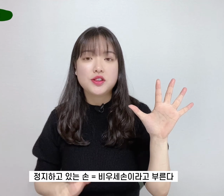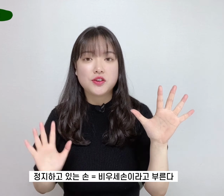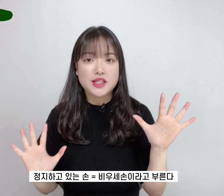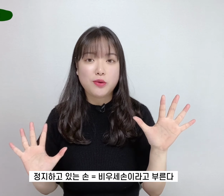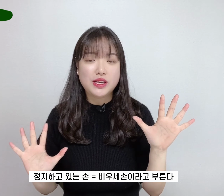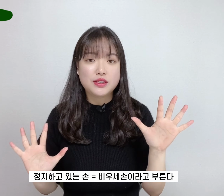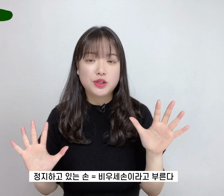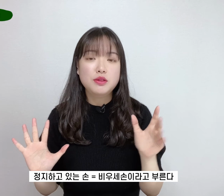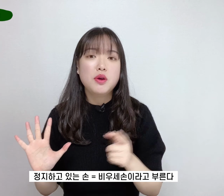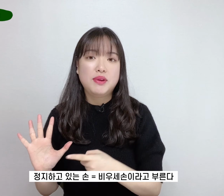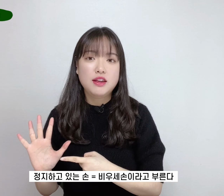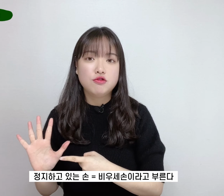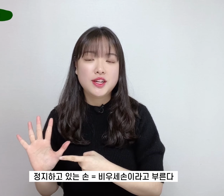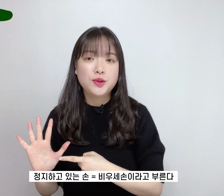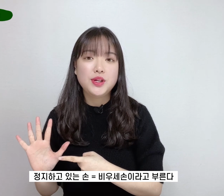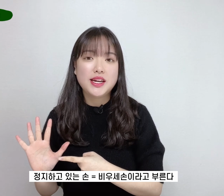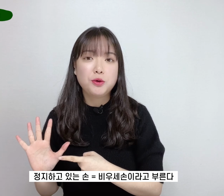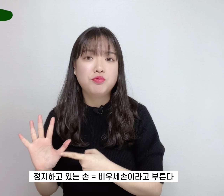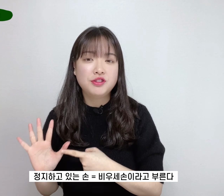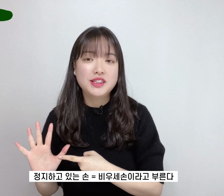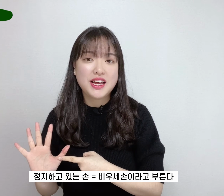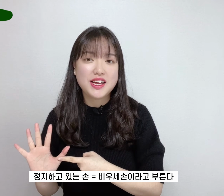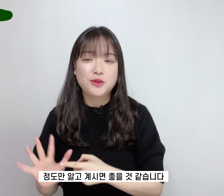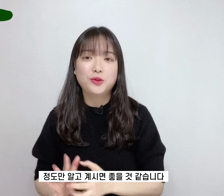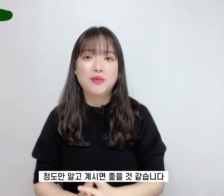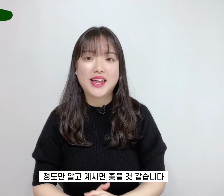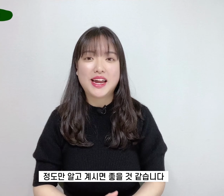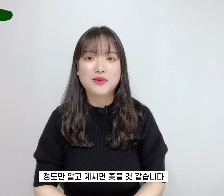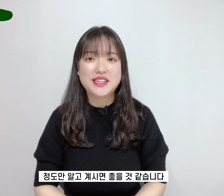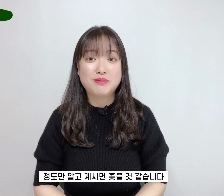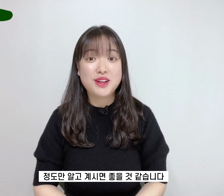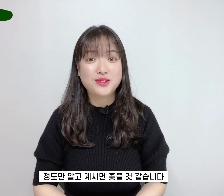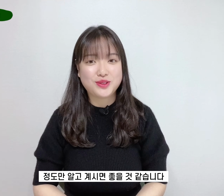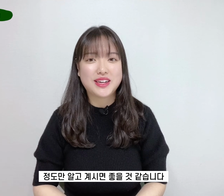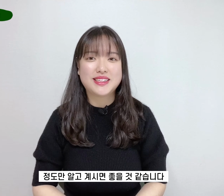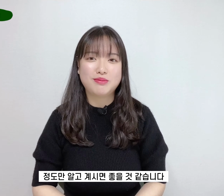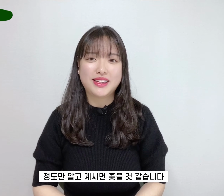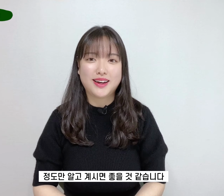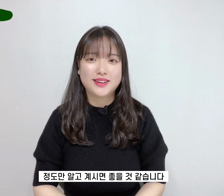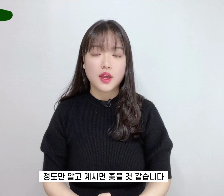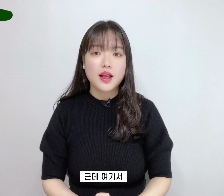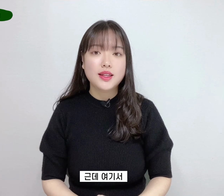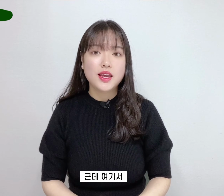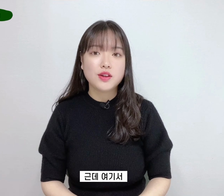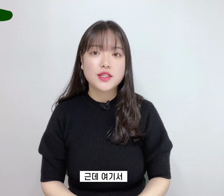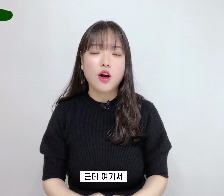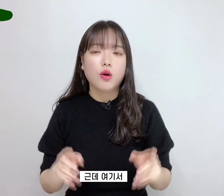It would be good if you just knew that the hand at rest = called the non-dominant hand. But here it is! Point it out!